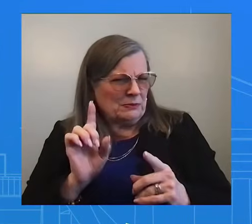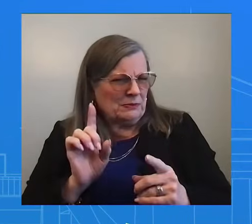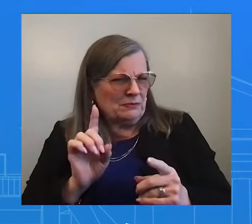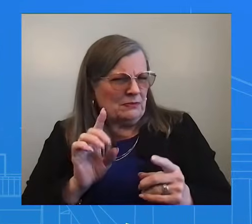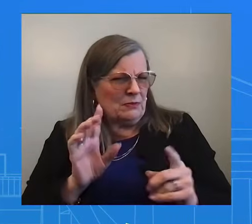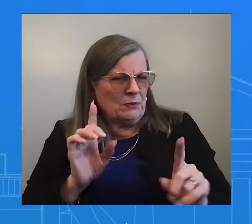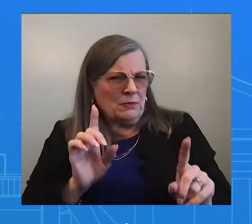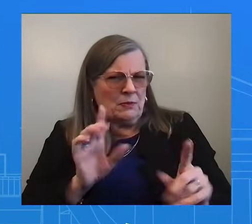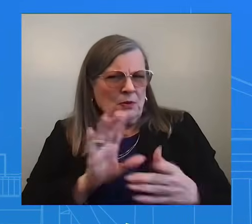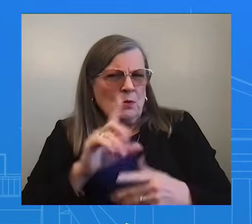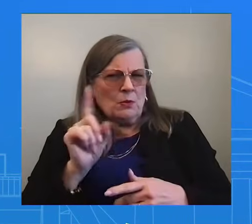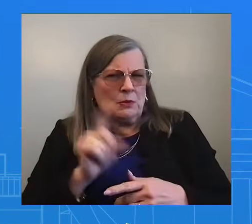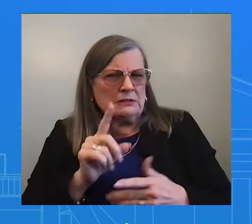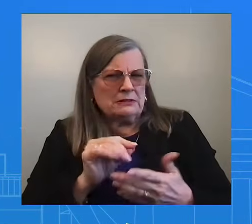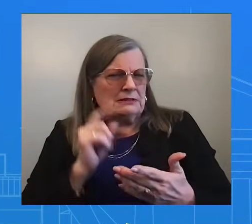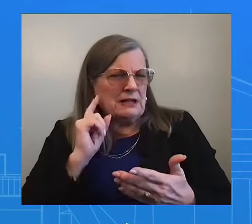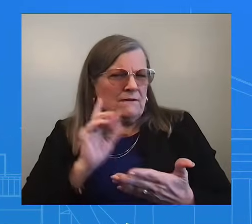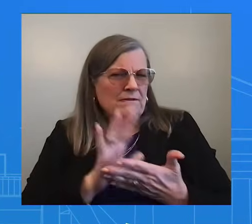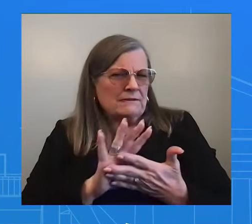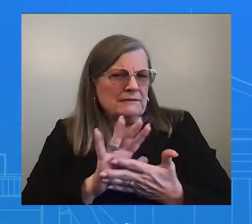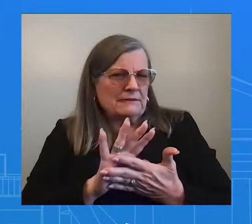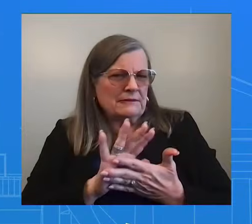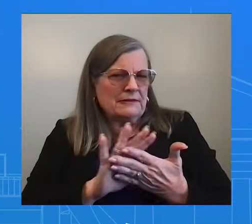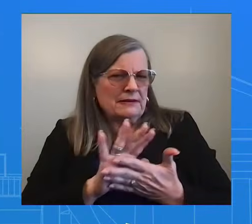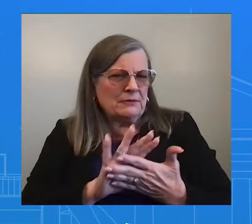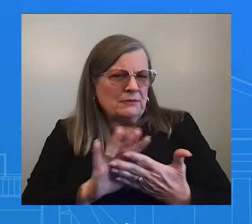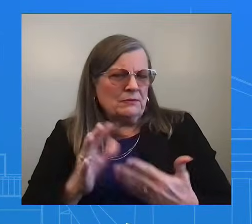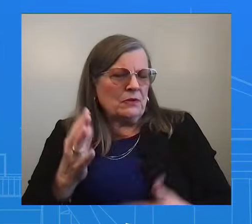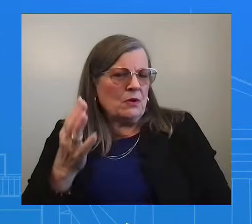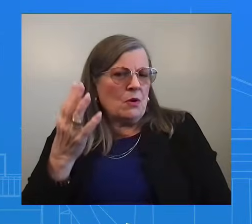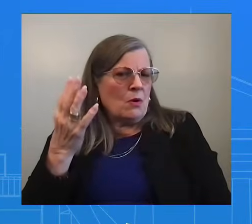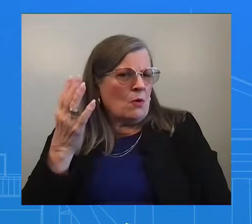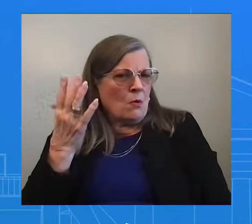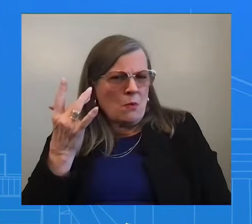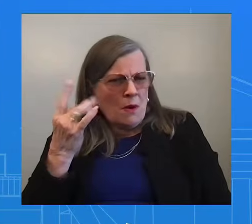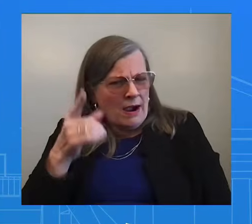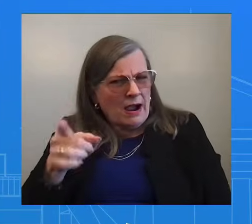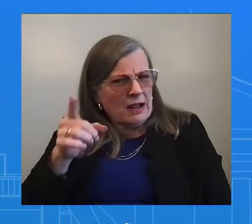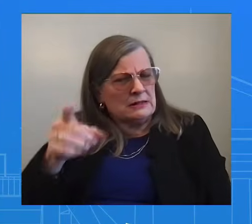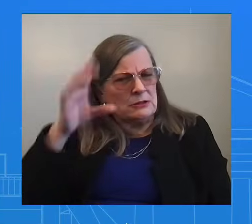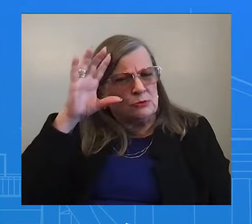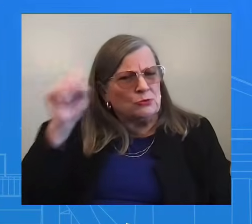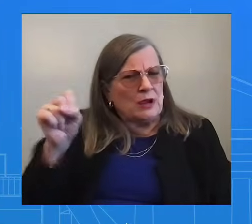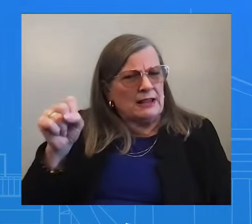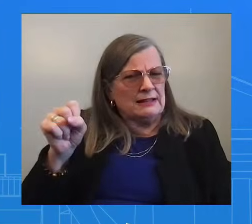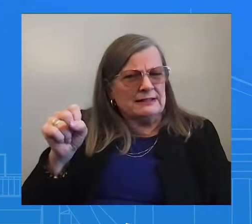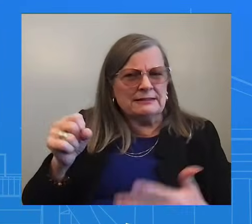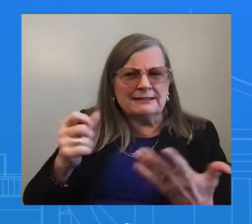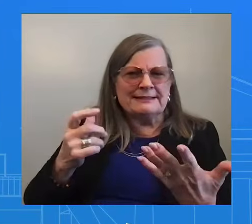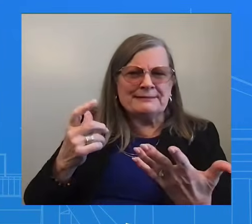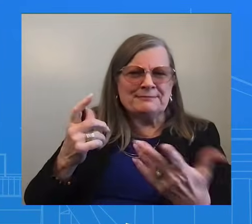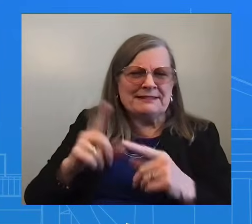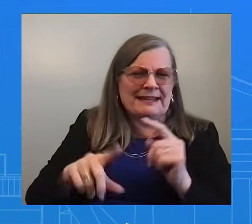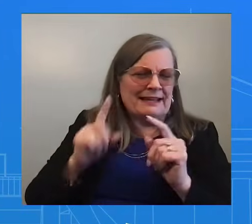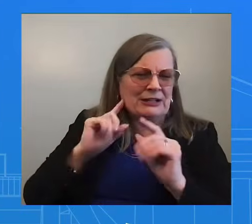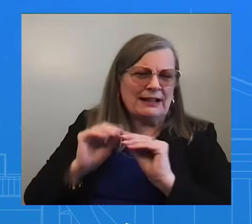you know, you can make time on the President's calendar whenever you want. Ms. Jean-Pierre: Well, he made time yesterday to talk to the -- to the press yesterday. He did. He talked to them.